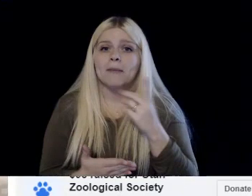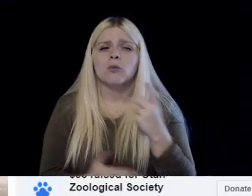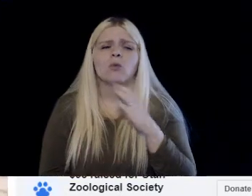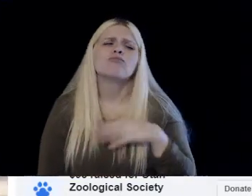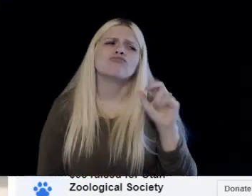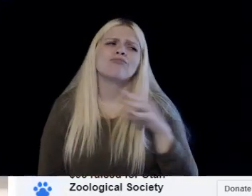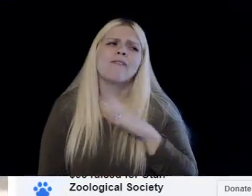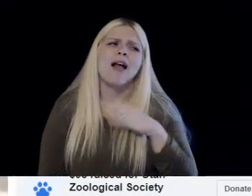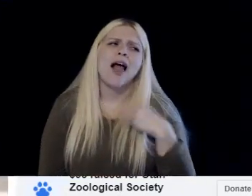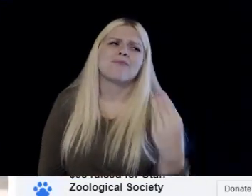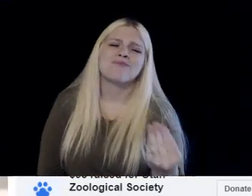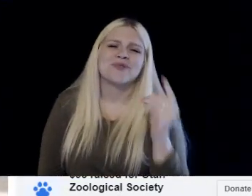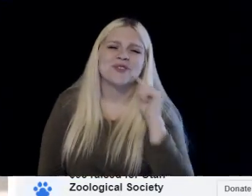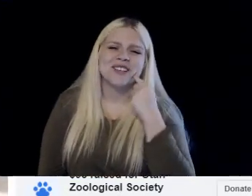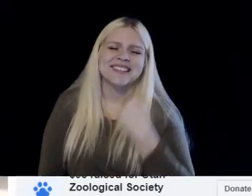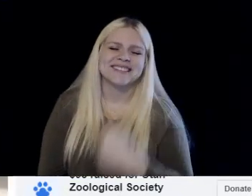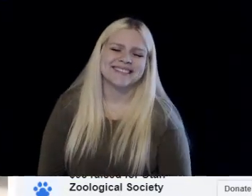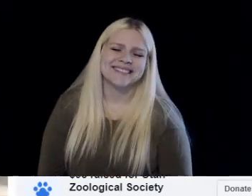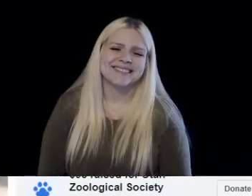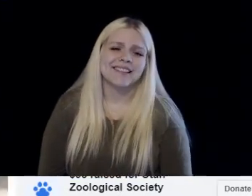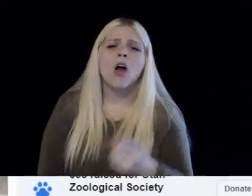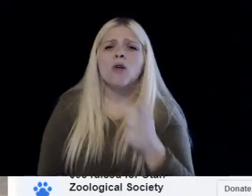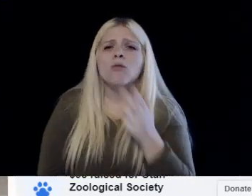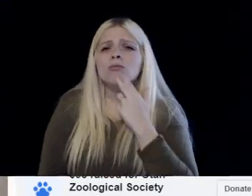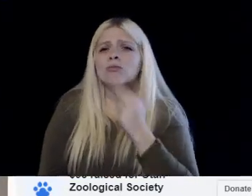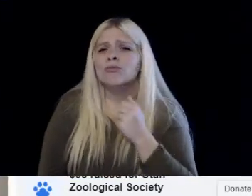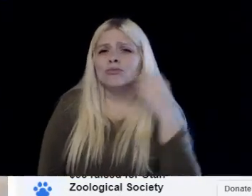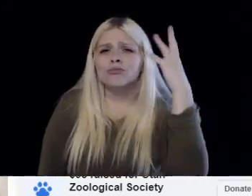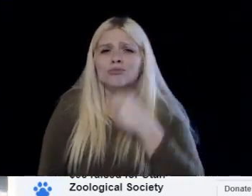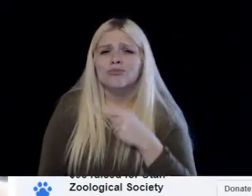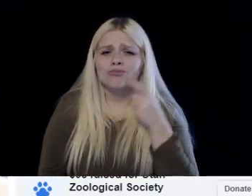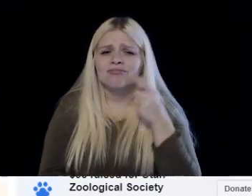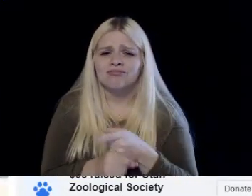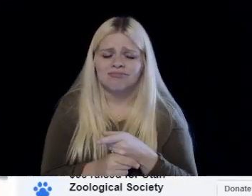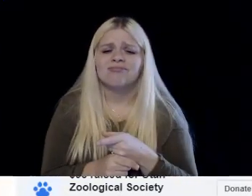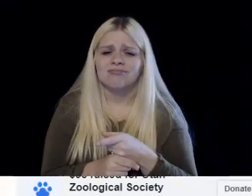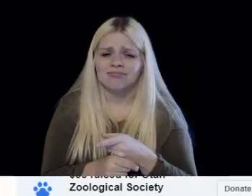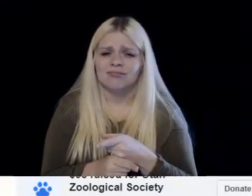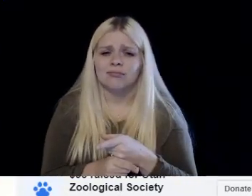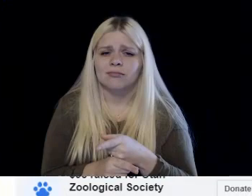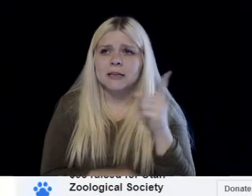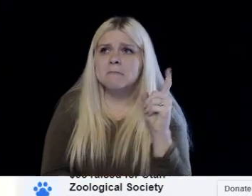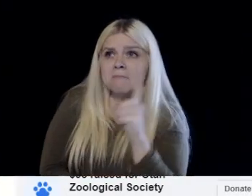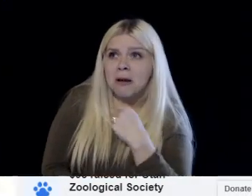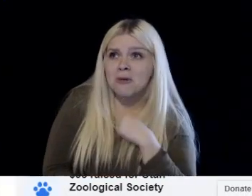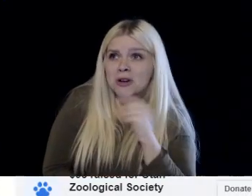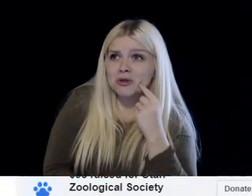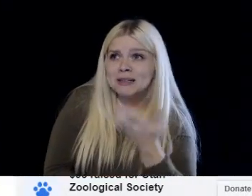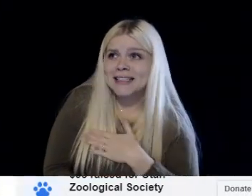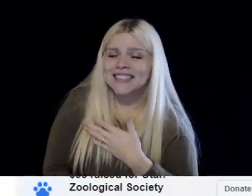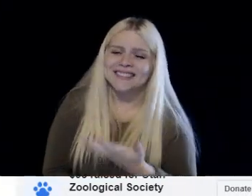give you some treats anyways. Erica: He kind of does that whenever he's thinking it's treat time, right? Michelle: So, and you know, you'd hate to miss out-